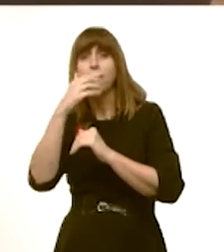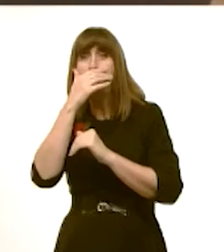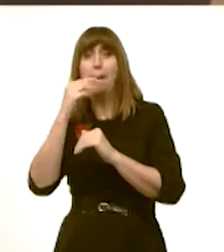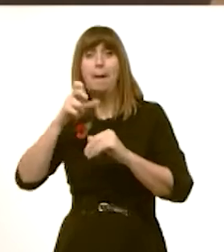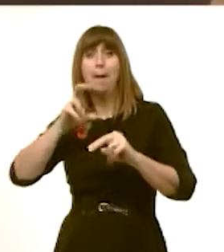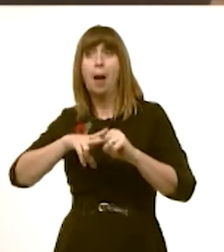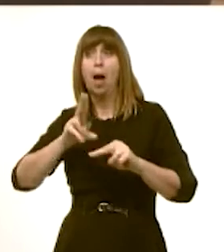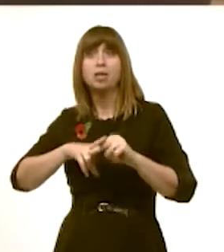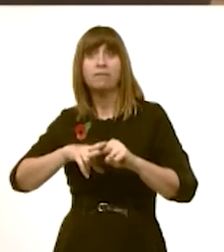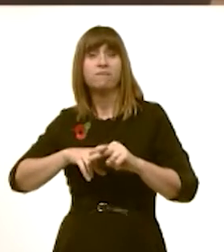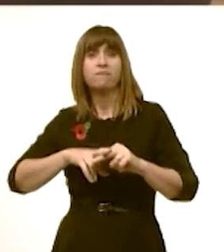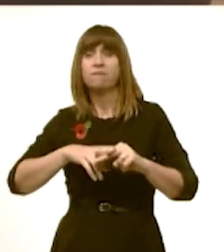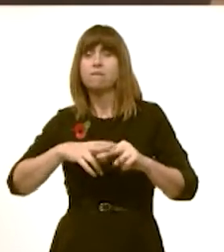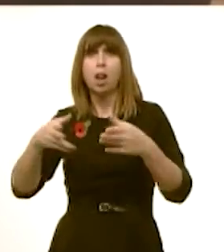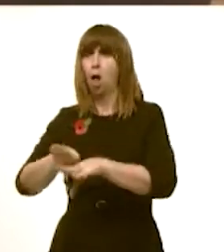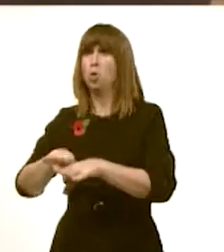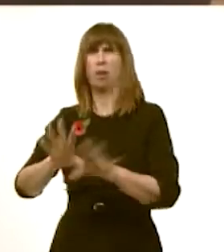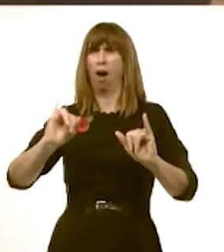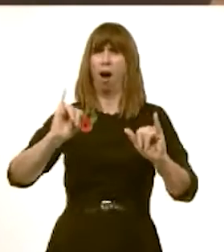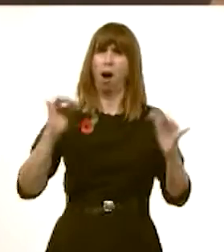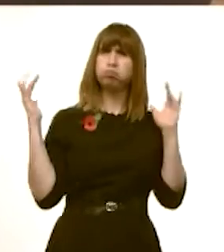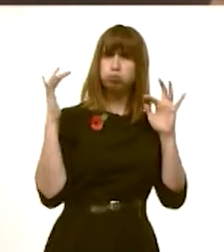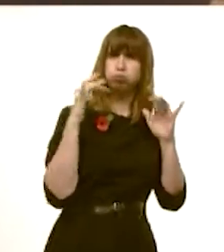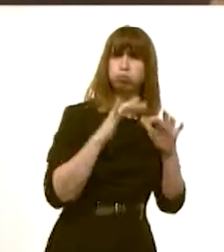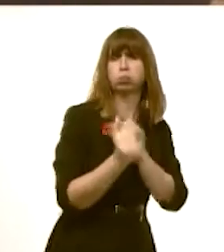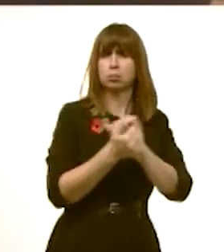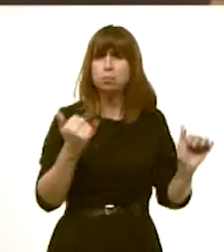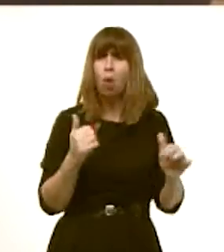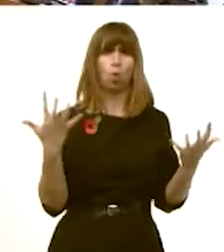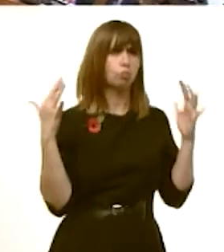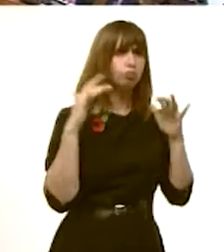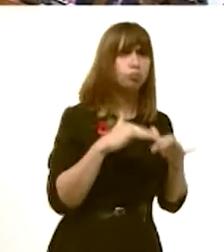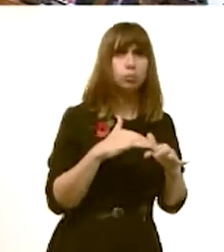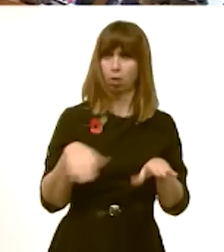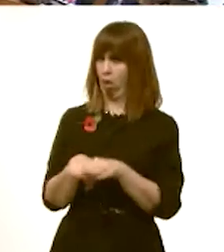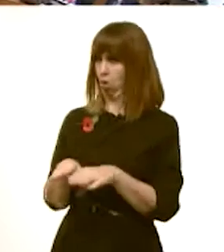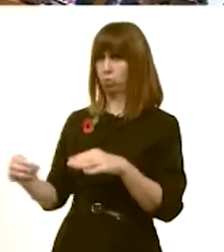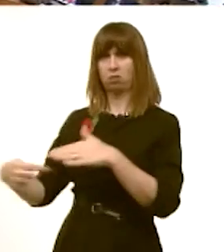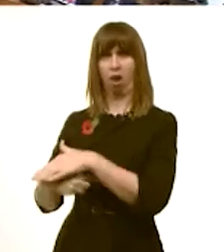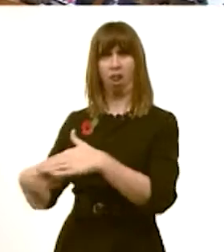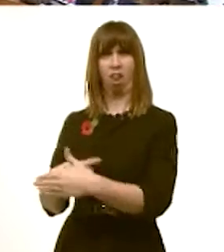That demonstrates that we need more powers in Wales over the railways of Wales. Nick Ramsay: 8.